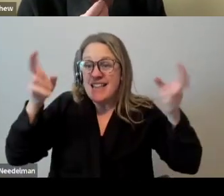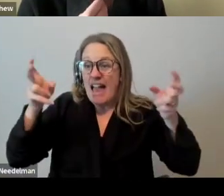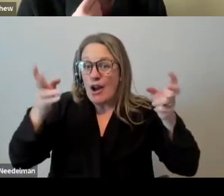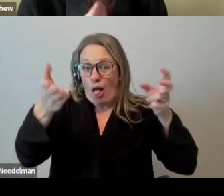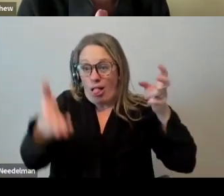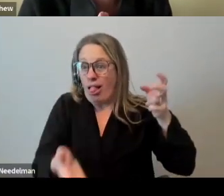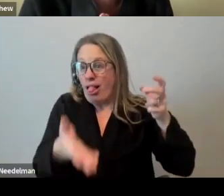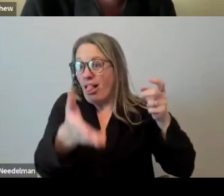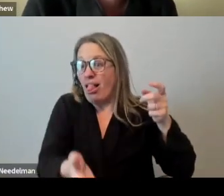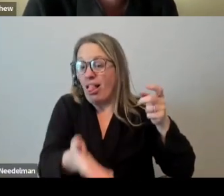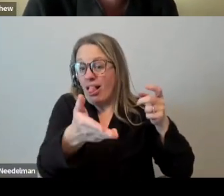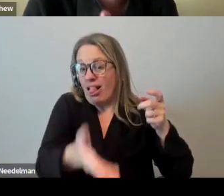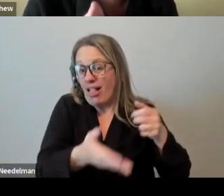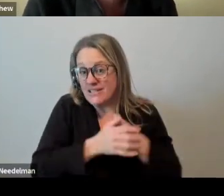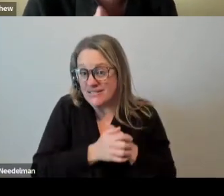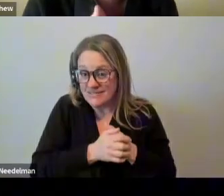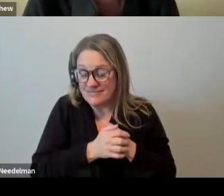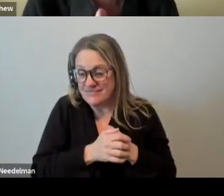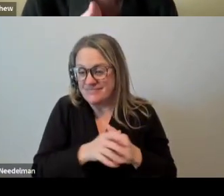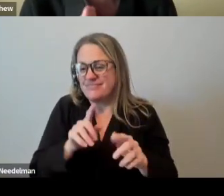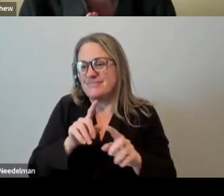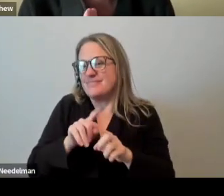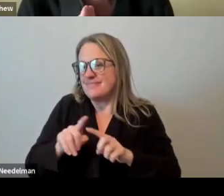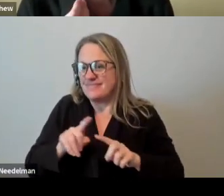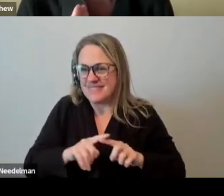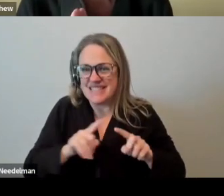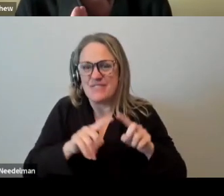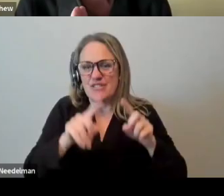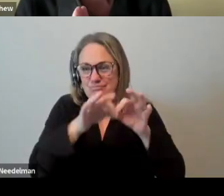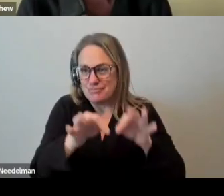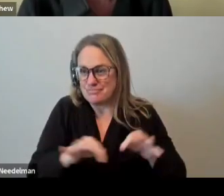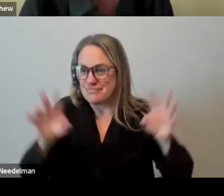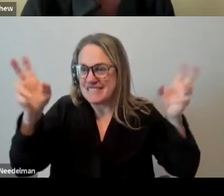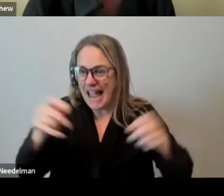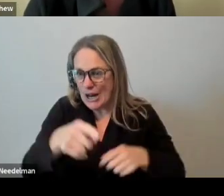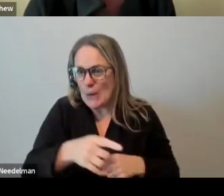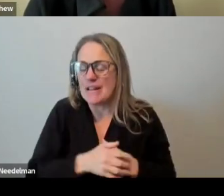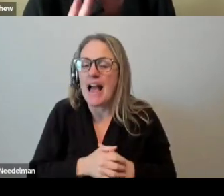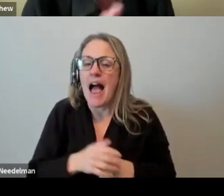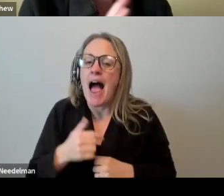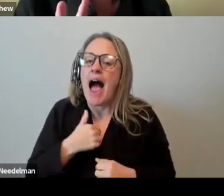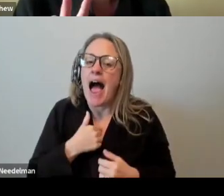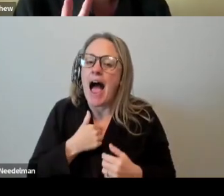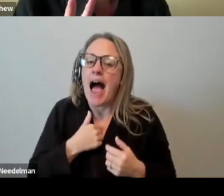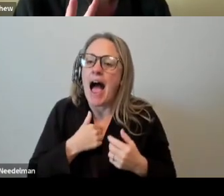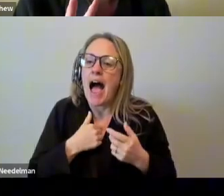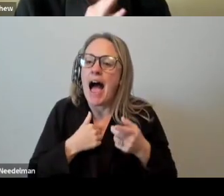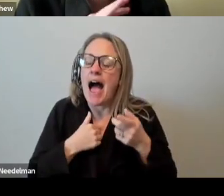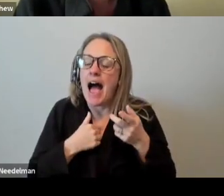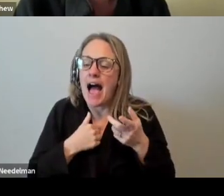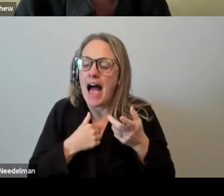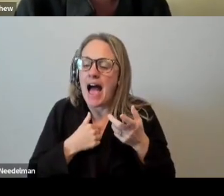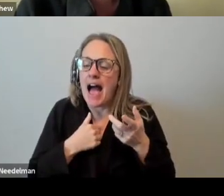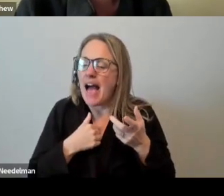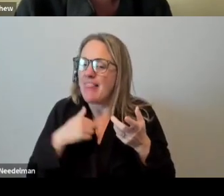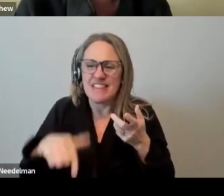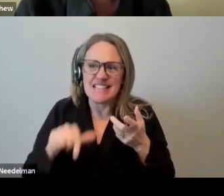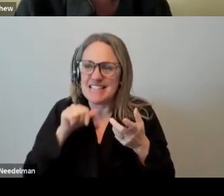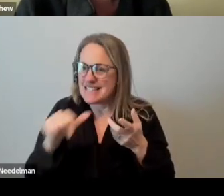(Or, Stop Using Checklists to Avoid Talking to Disabled People) This is not material from my book,